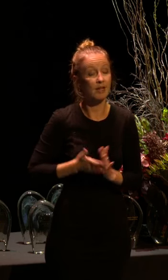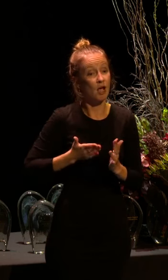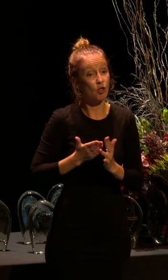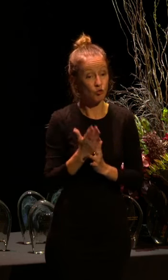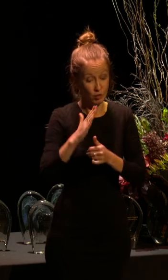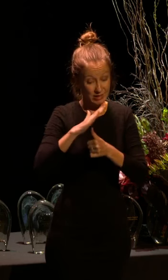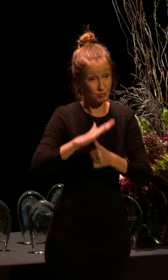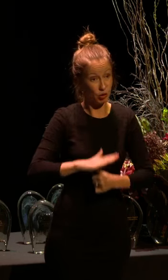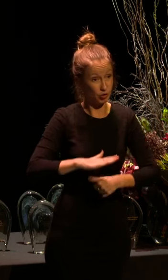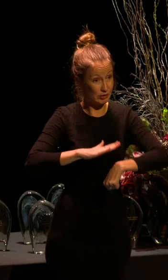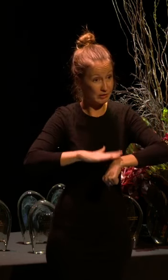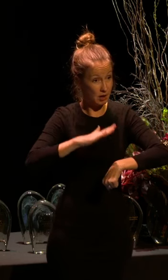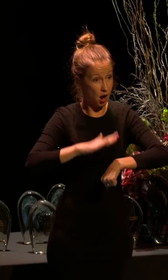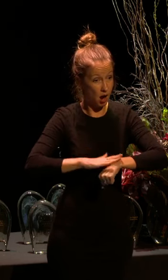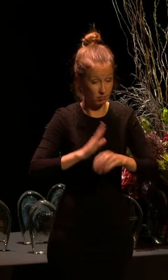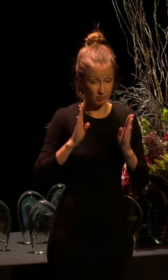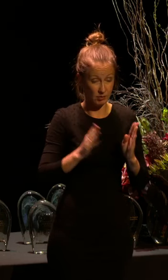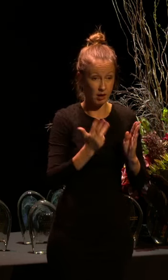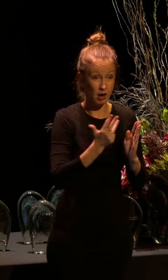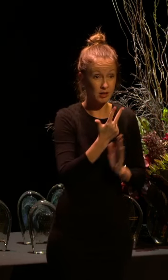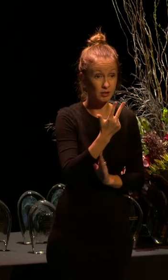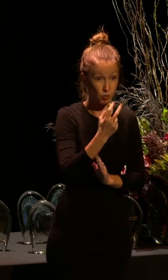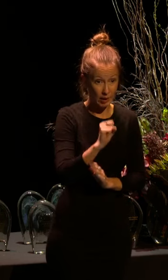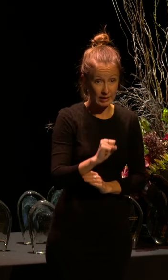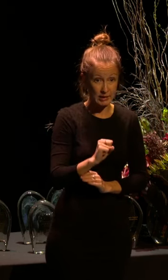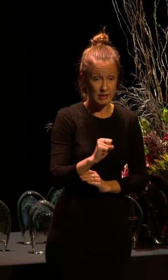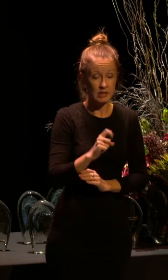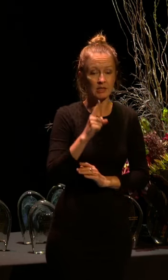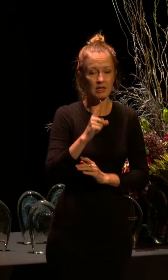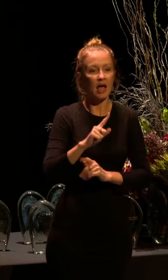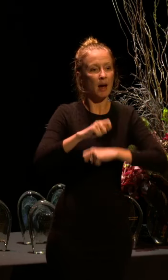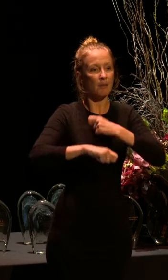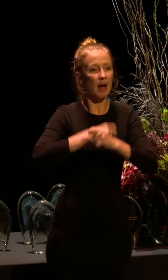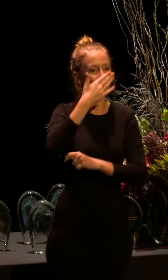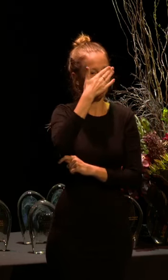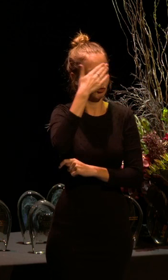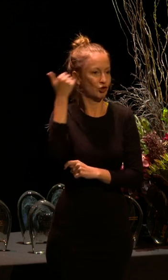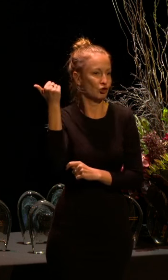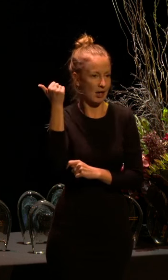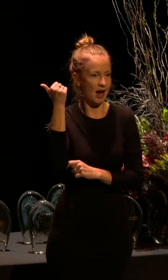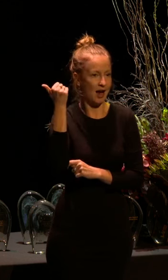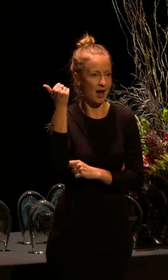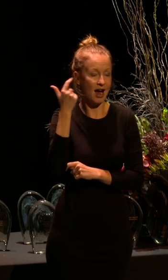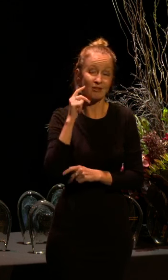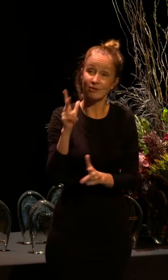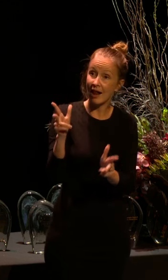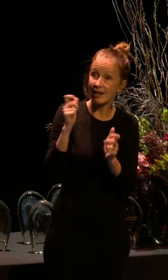after being captivated by a homily. How many of us have been captivated by a homily?